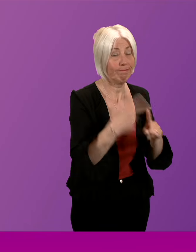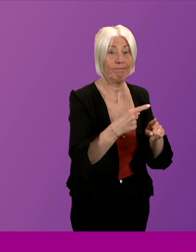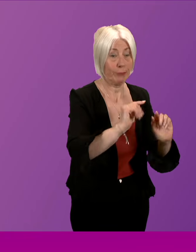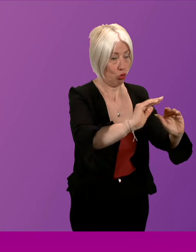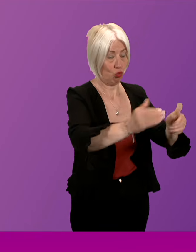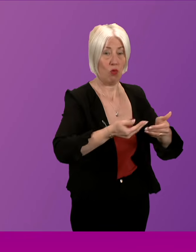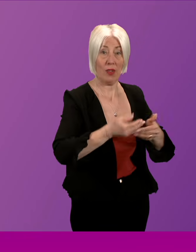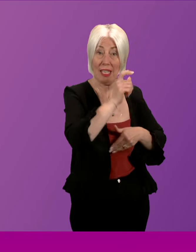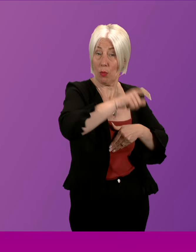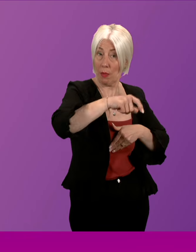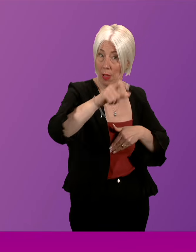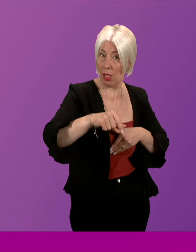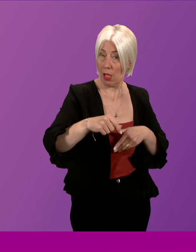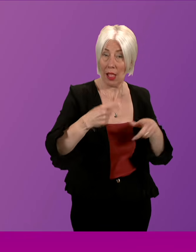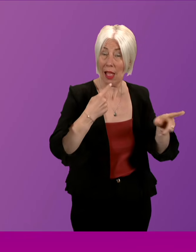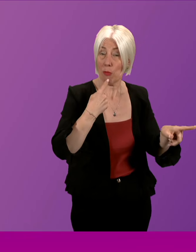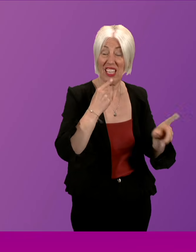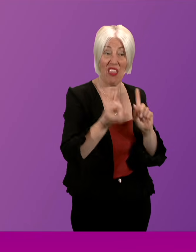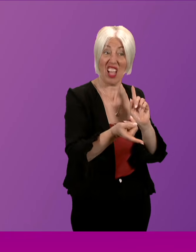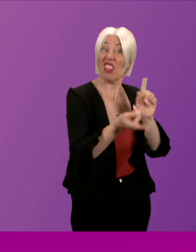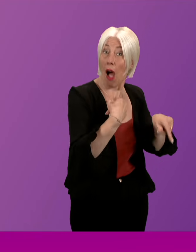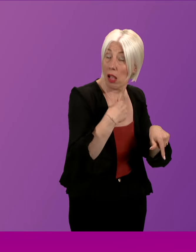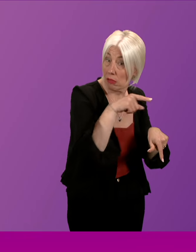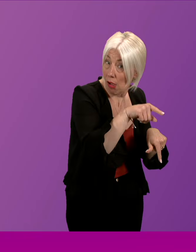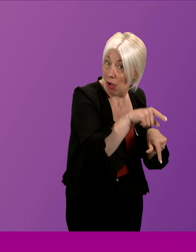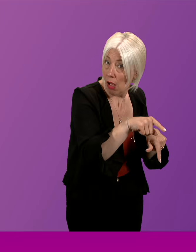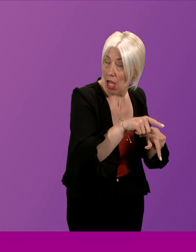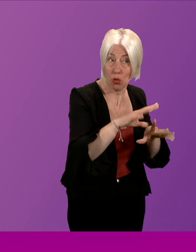I am not suggesting that that is the answer to the point that Jenny Young is making, but